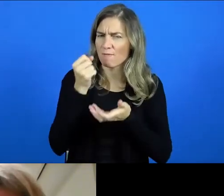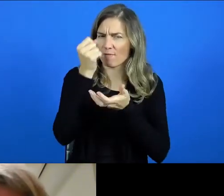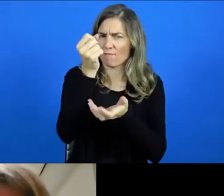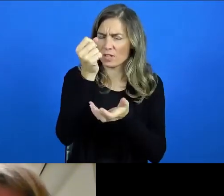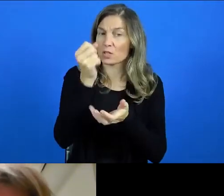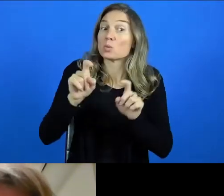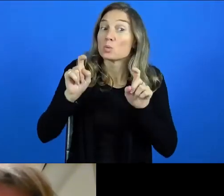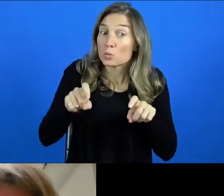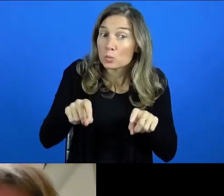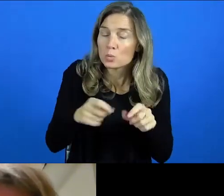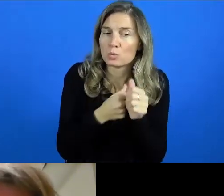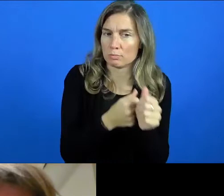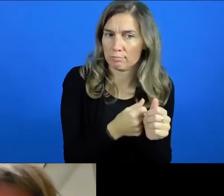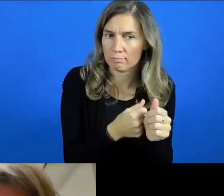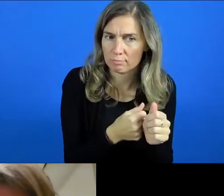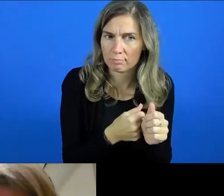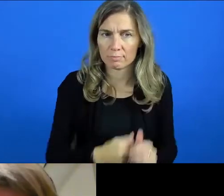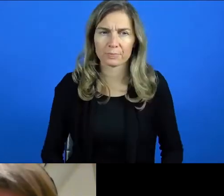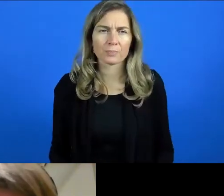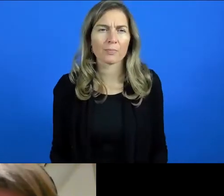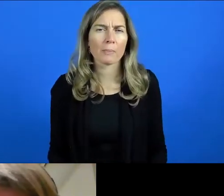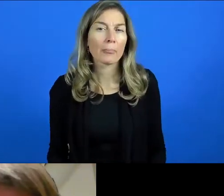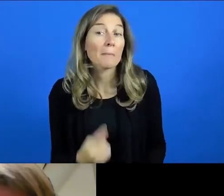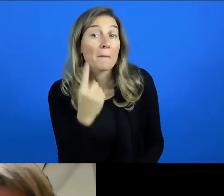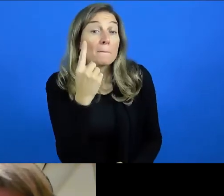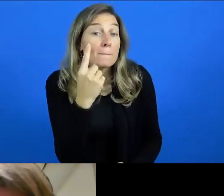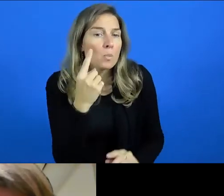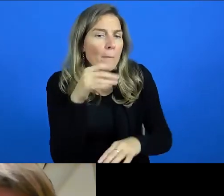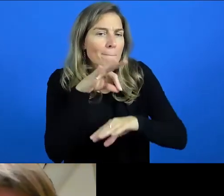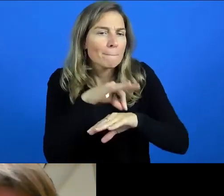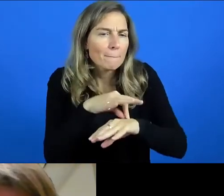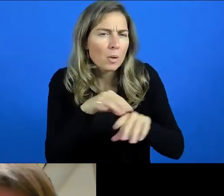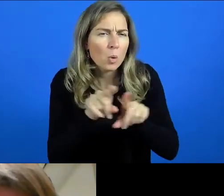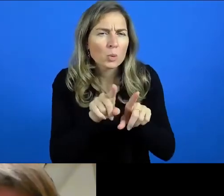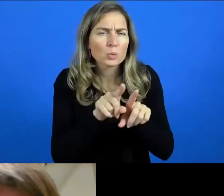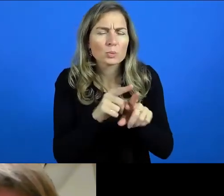Maybe just one extra minute to mention about in a gist,